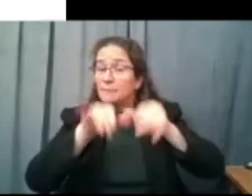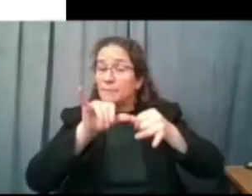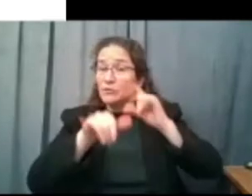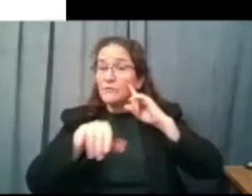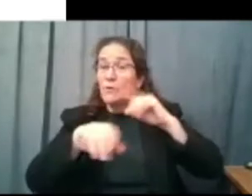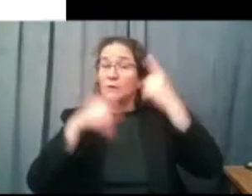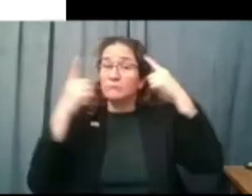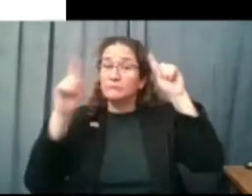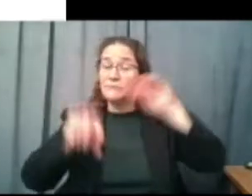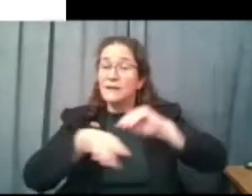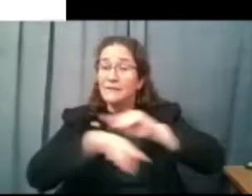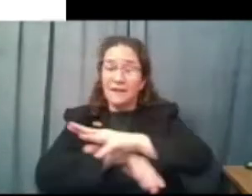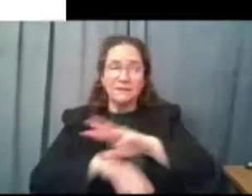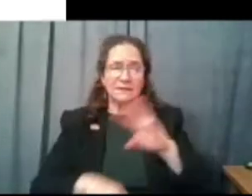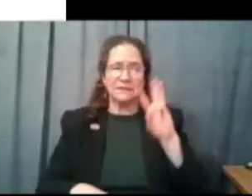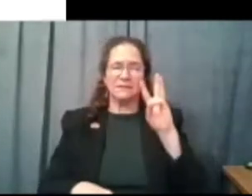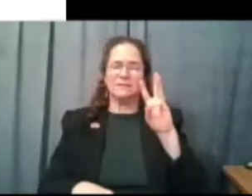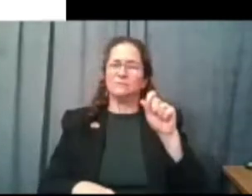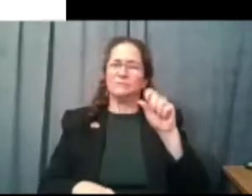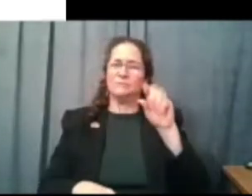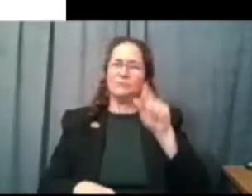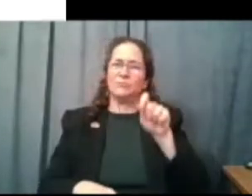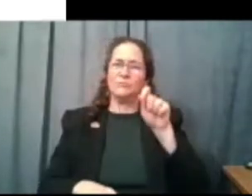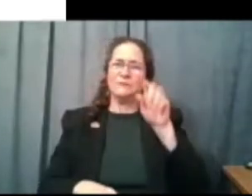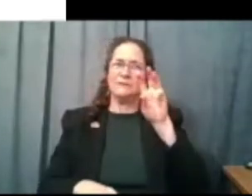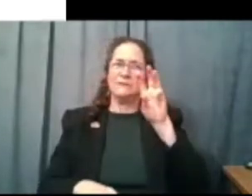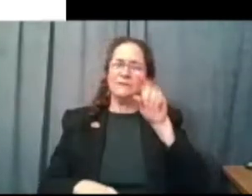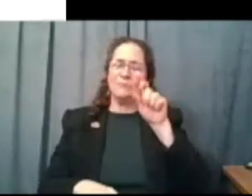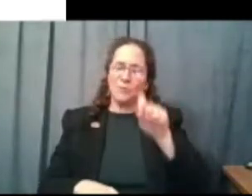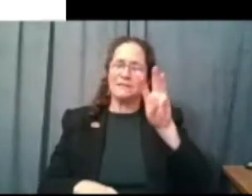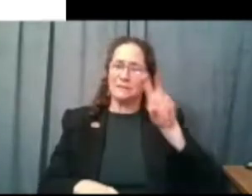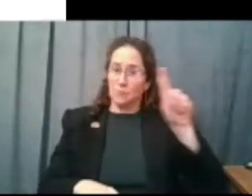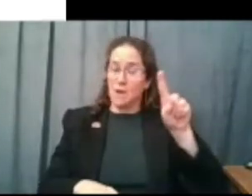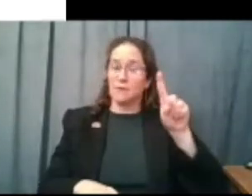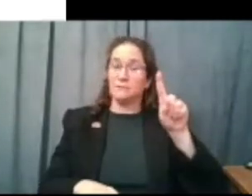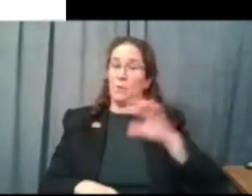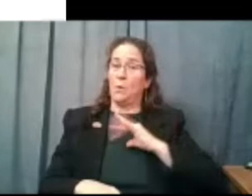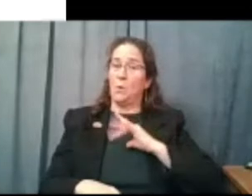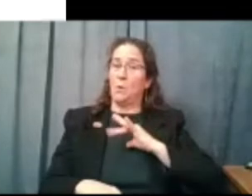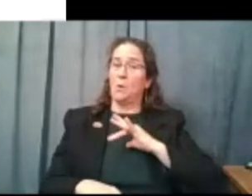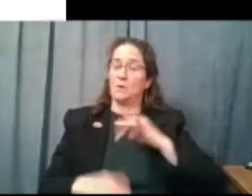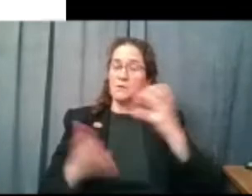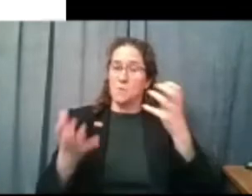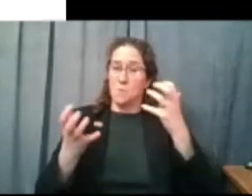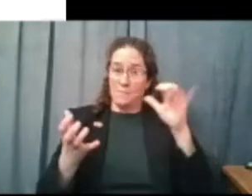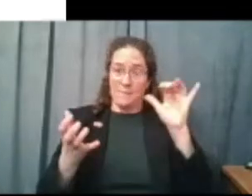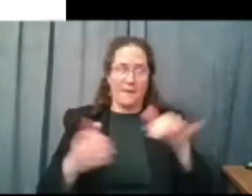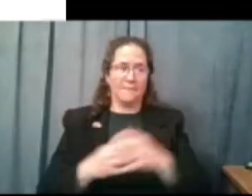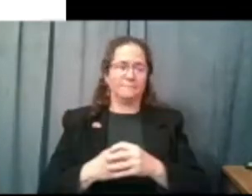but in for sure in the classroom. So that slide Heidi as I'm looking at it,